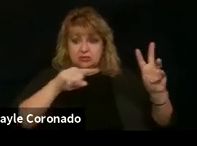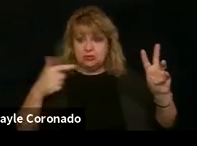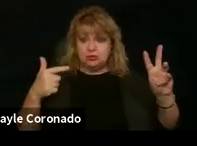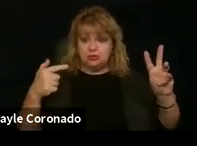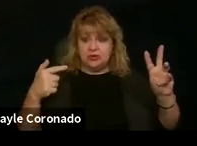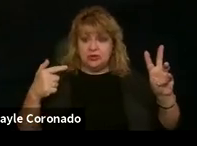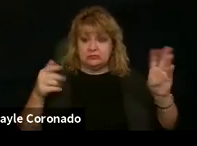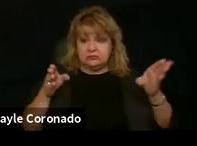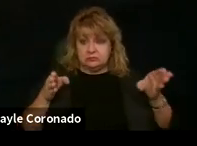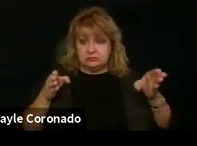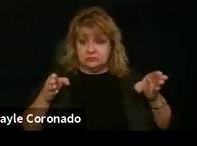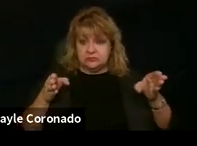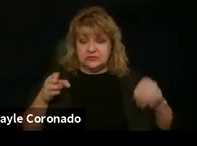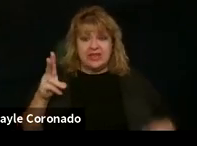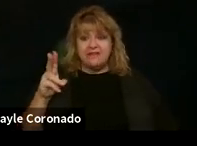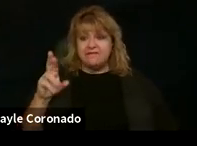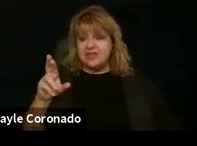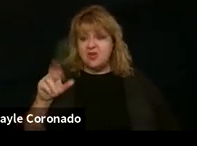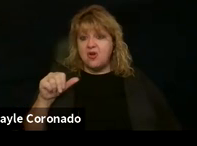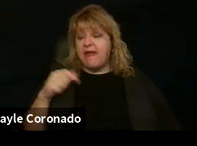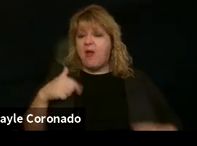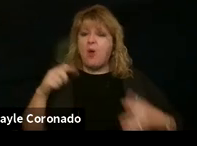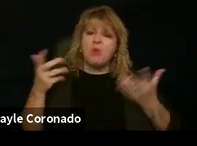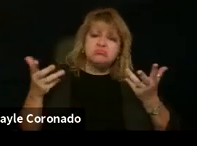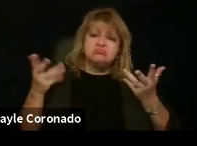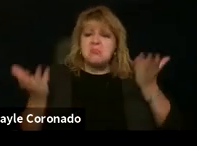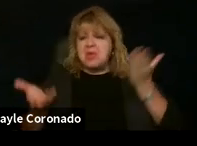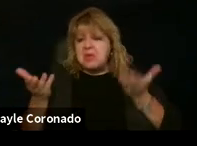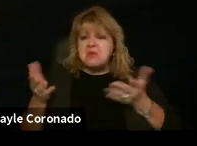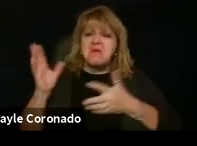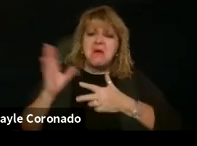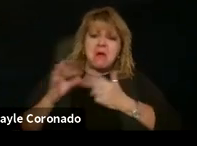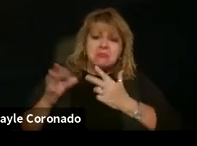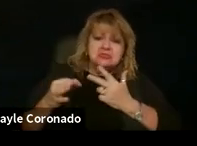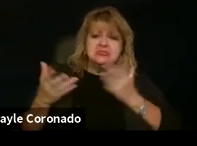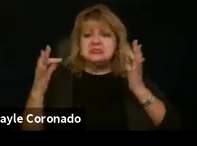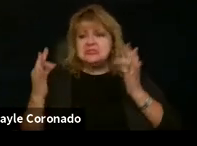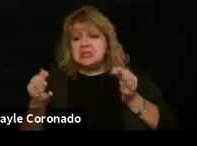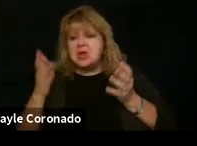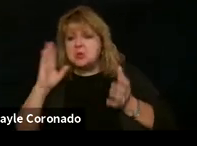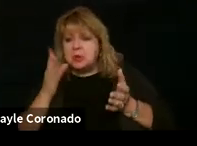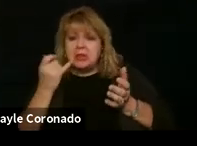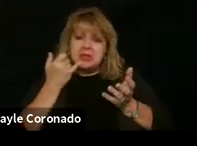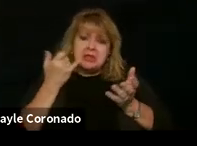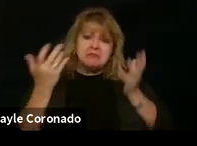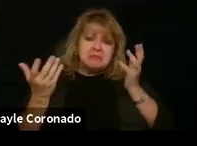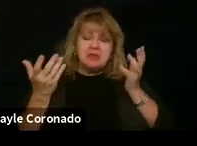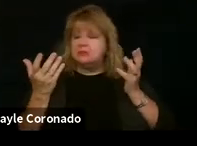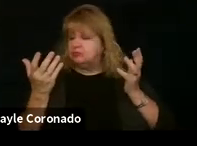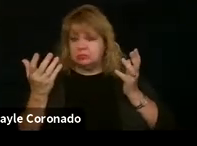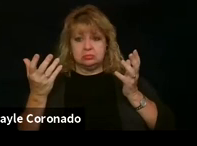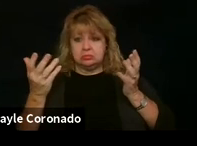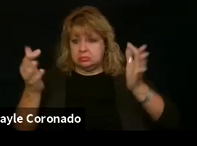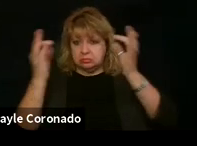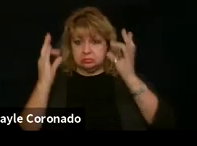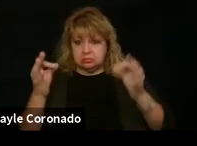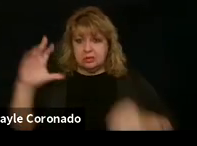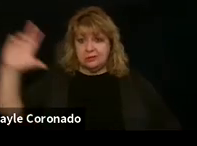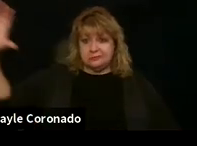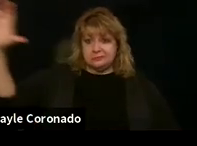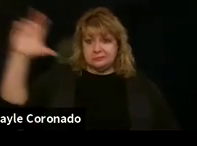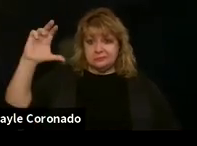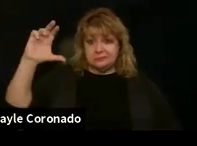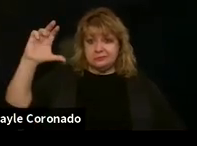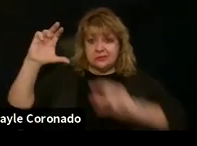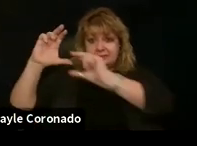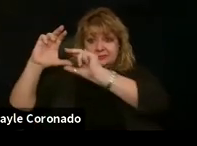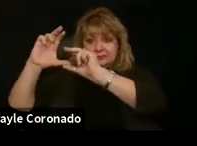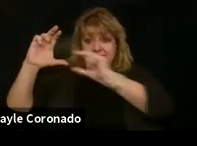This is not something that VR has an option of doing. They have to set aside the 15% every year is.